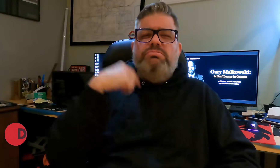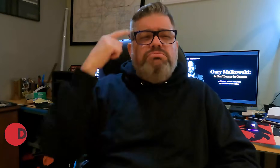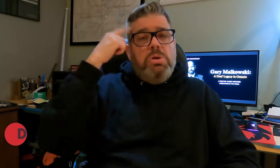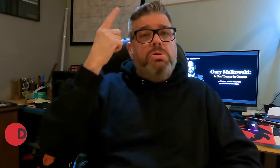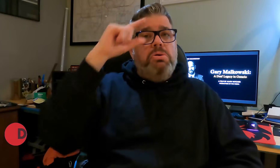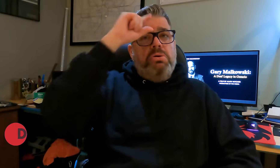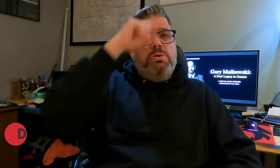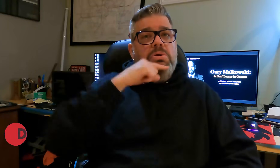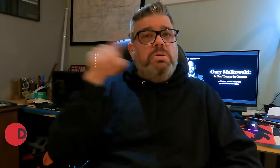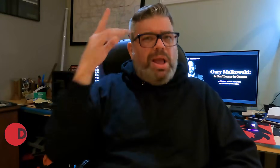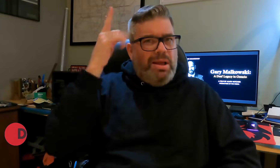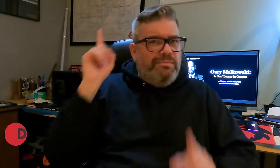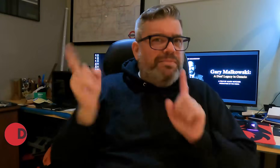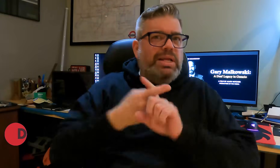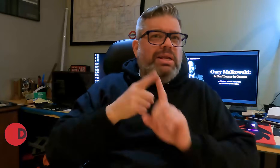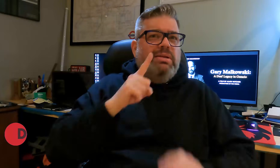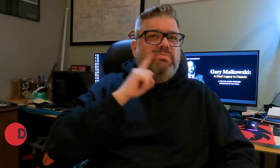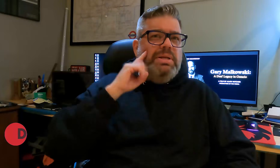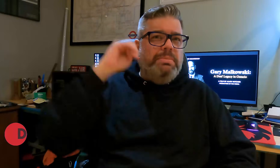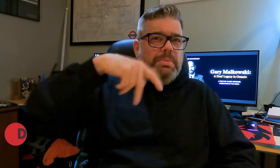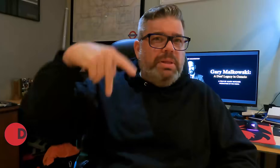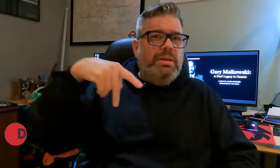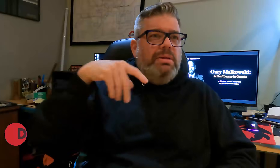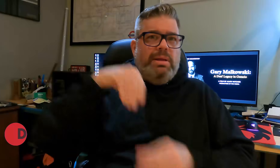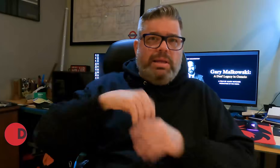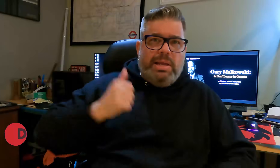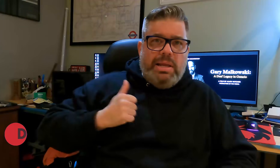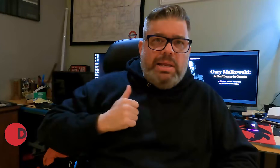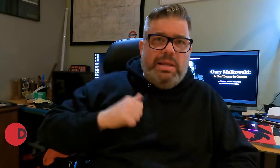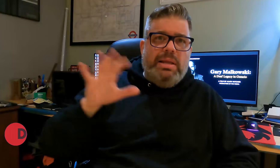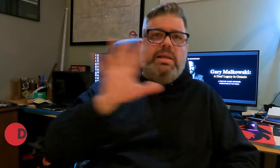I had the idea to focus on Gary Malkowski, who became the first Deaf MPP in Canada